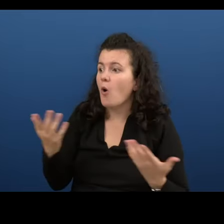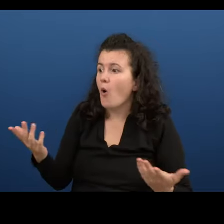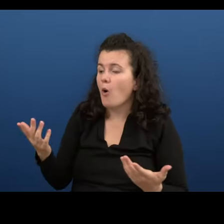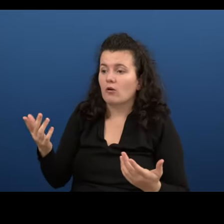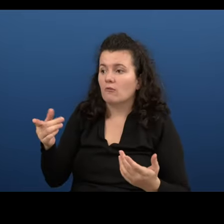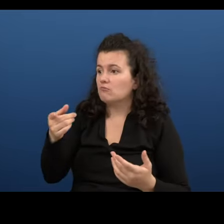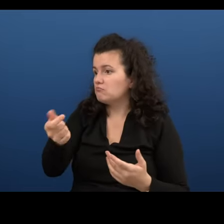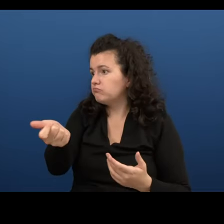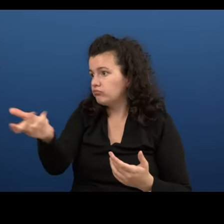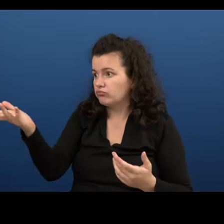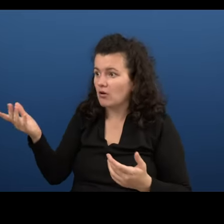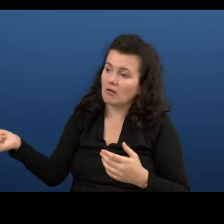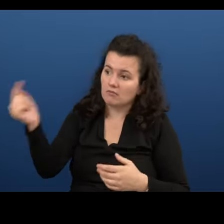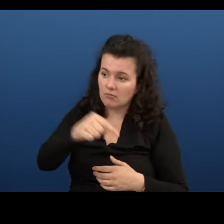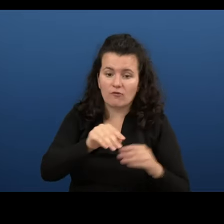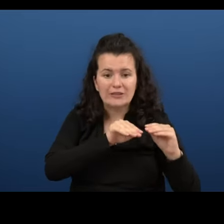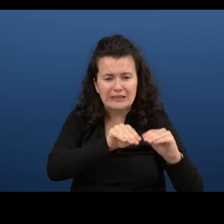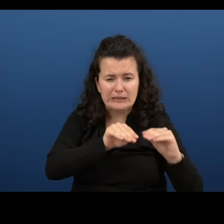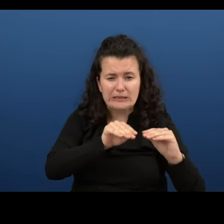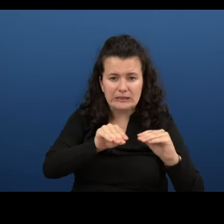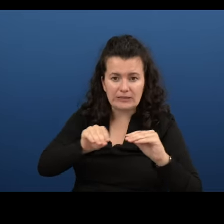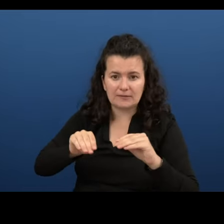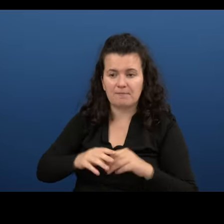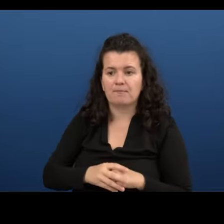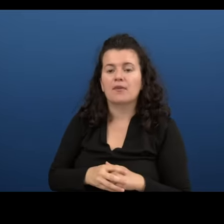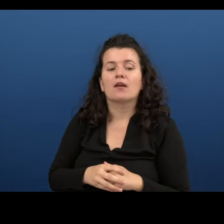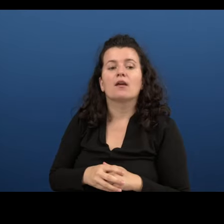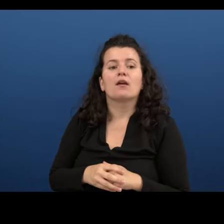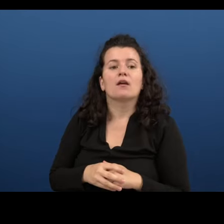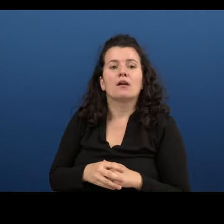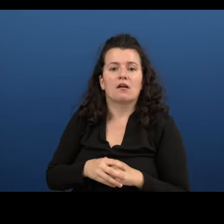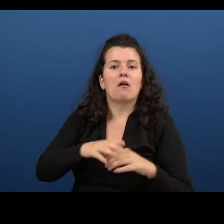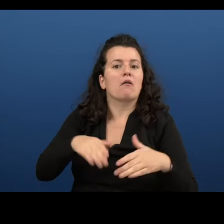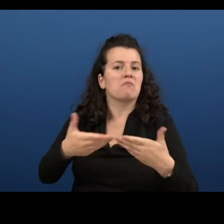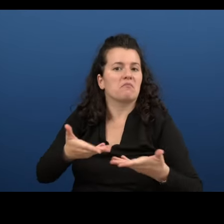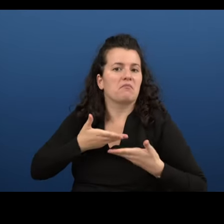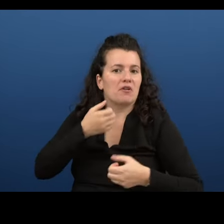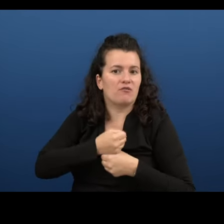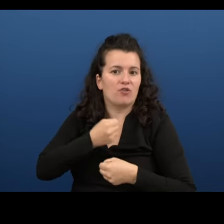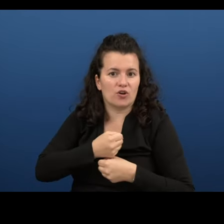16:29:20 And also this is also very important in terms of those ones who acquired disability